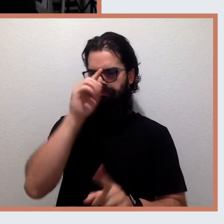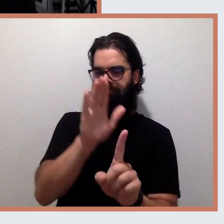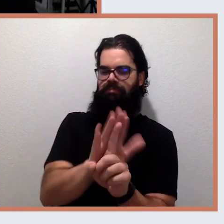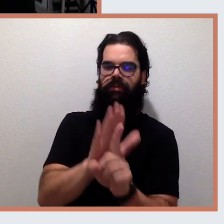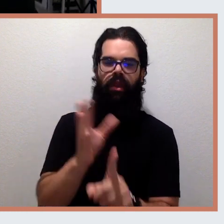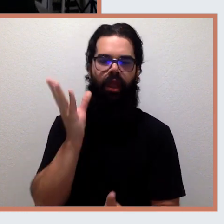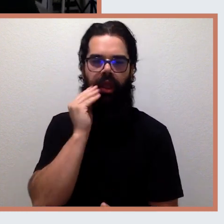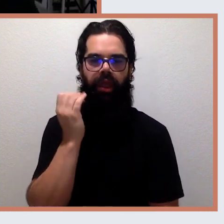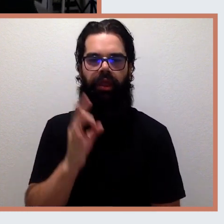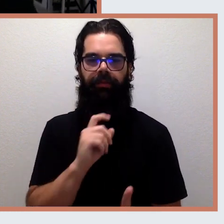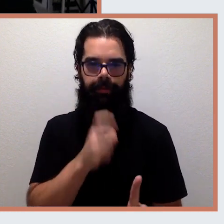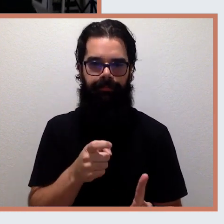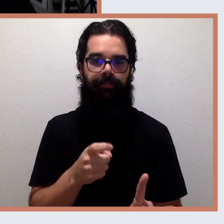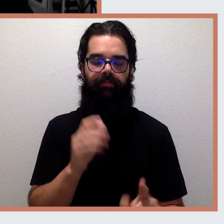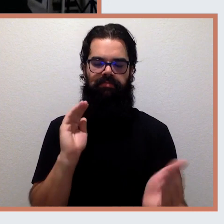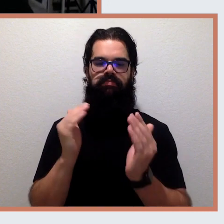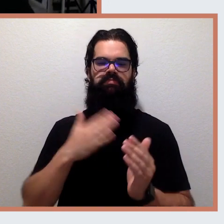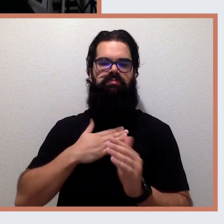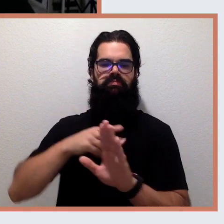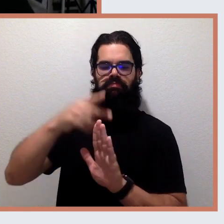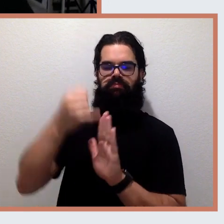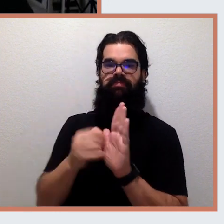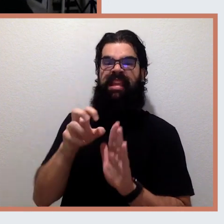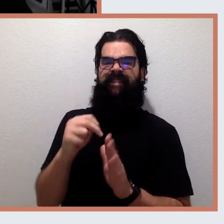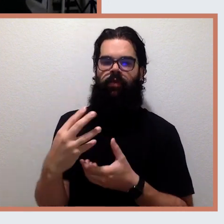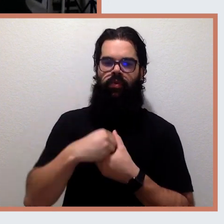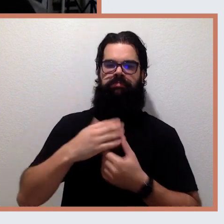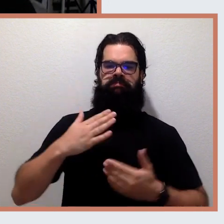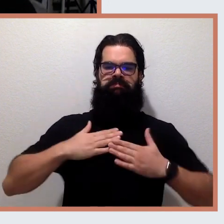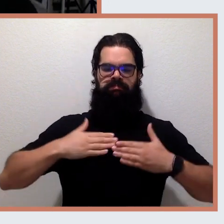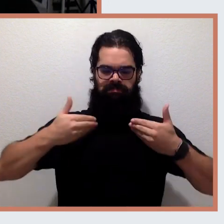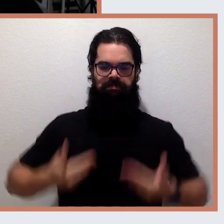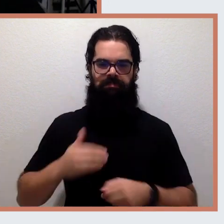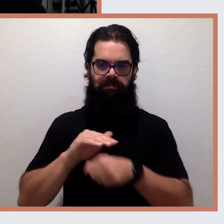but I hope that makes sense in regards to my answer for Sound of Metal